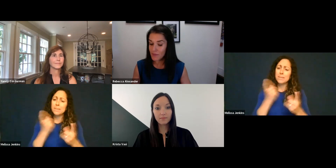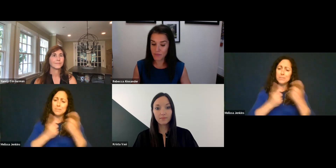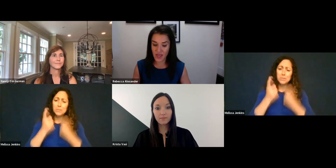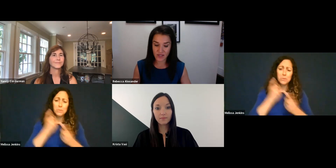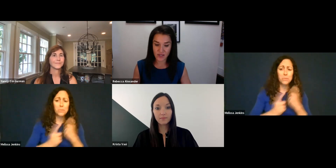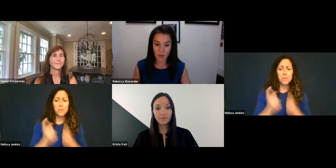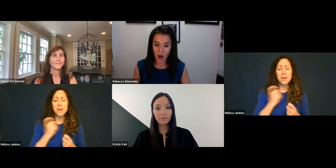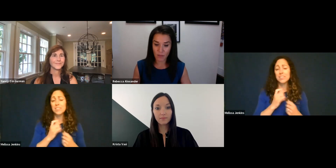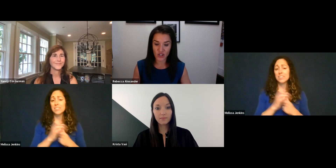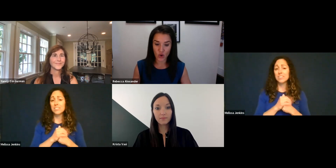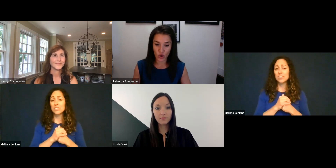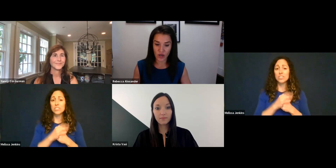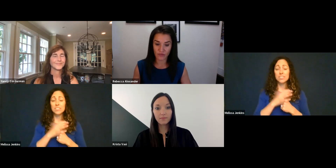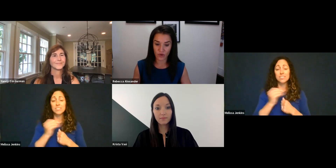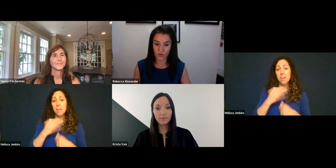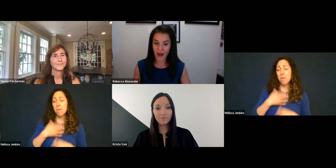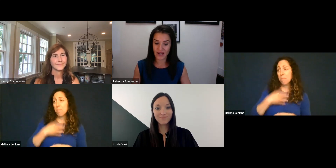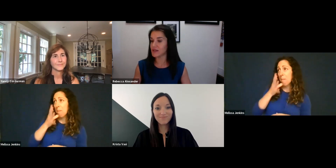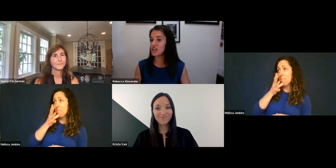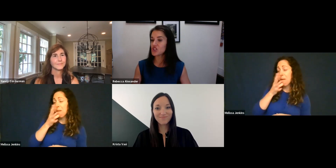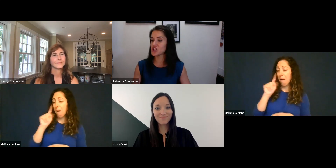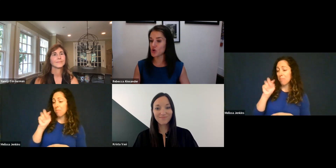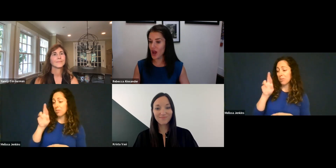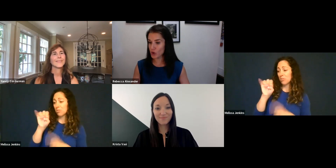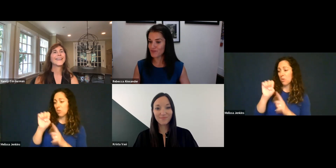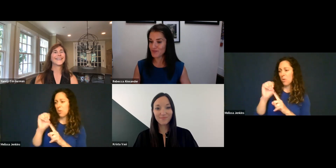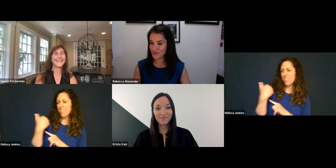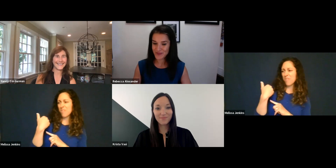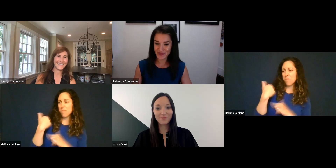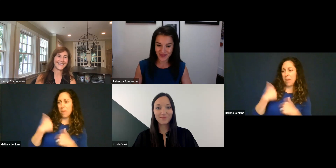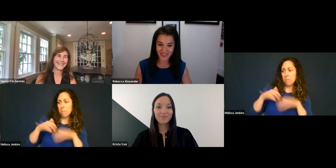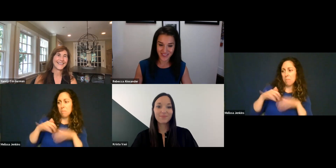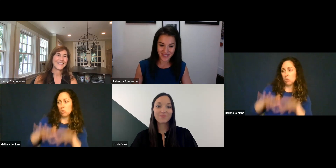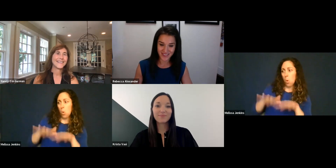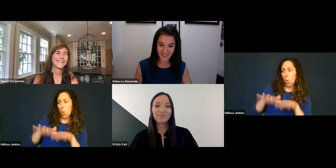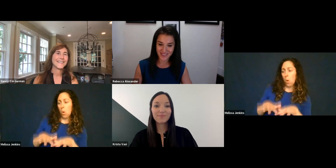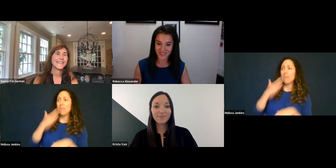And thanks to mom and Tori for reminding me to slow down.